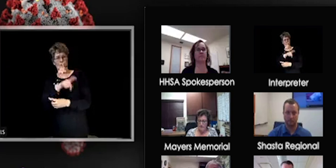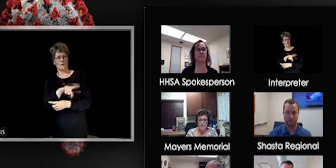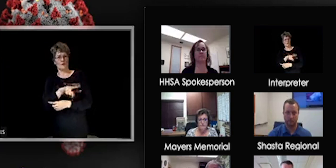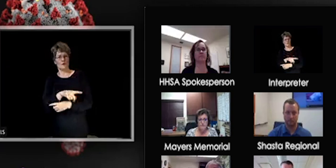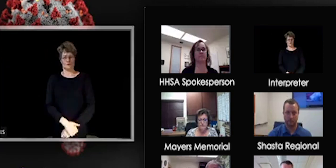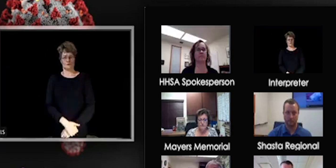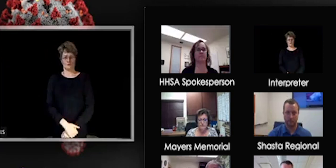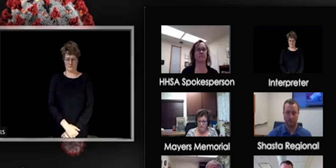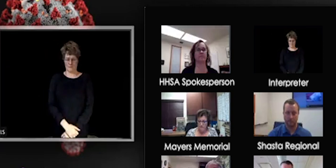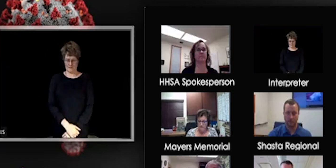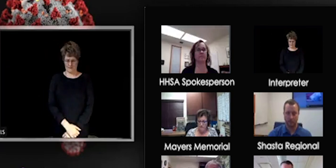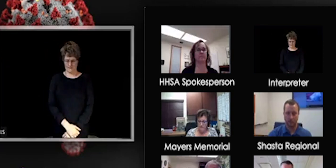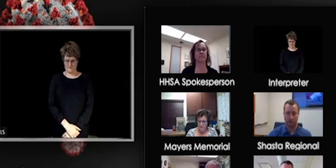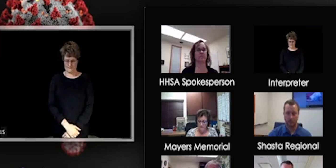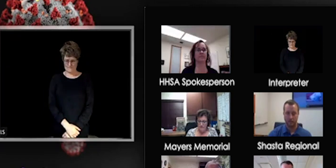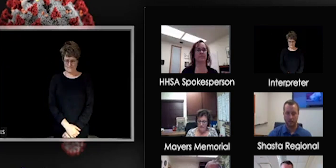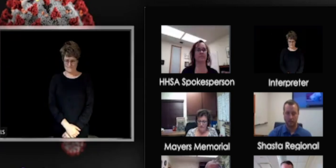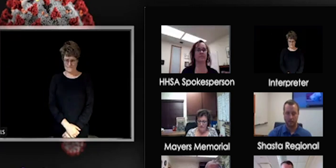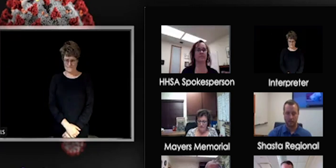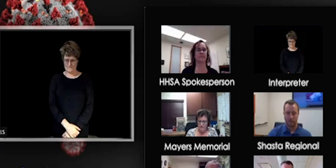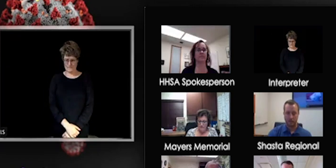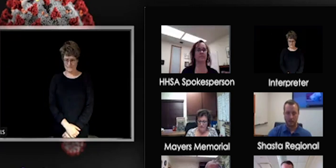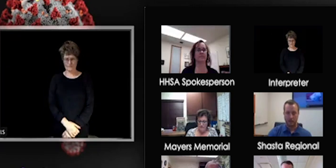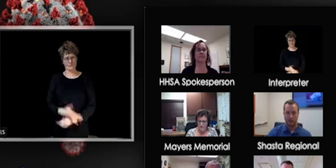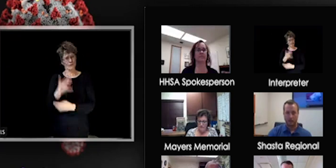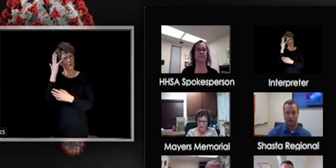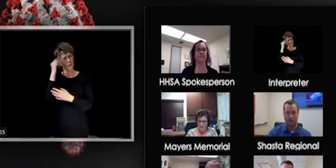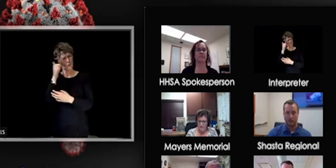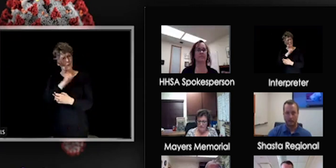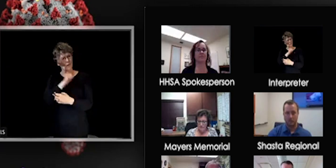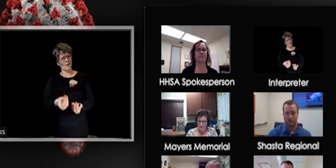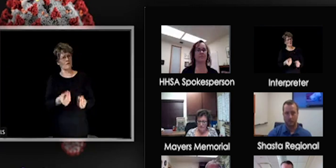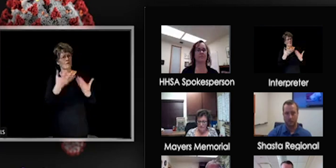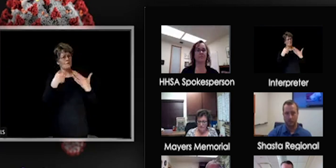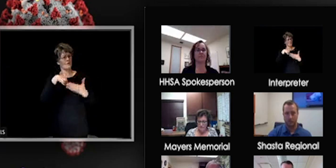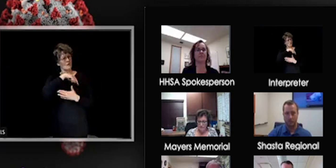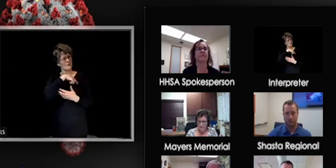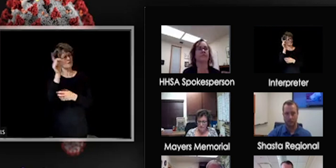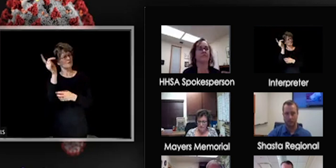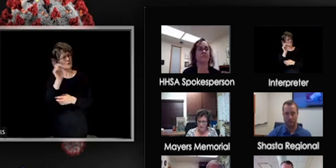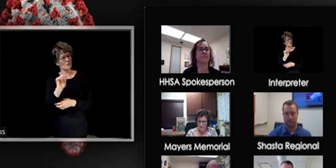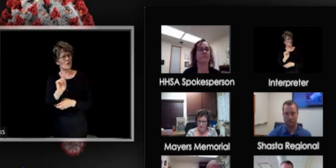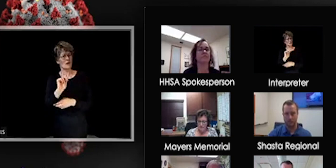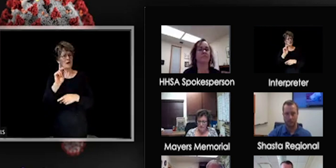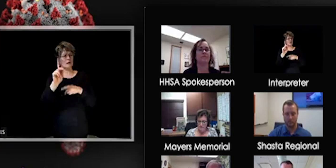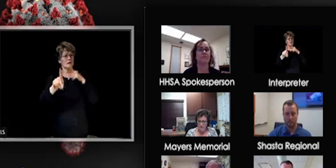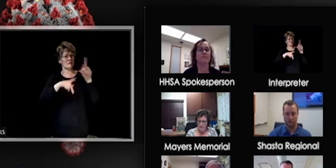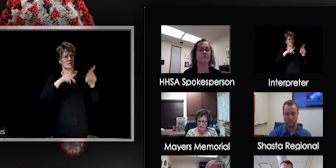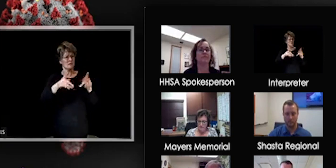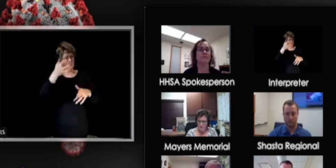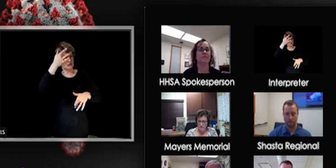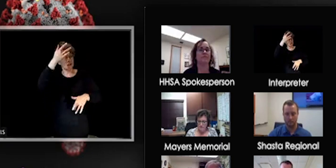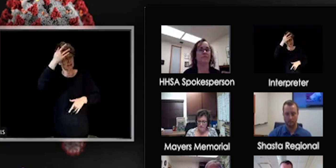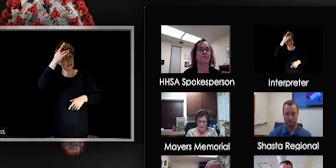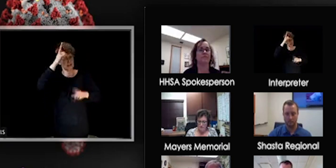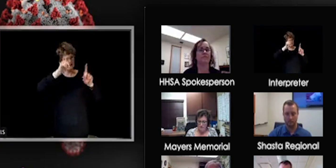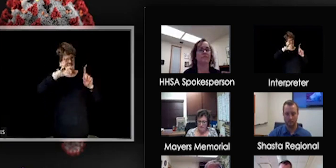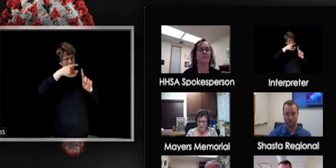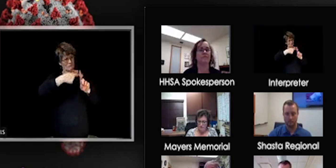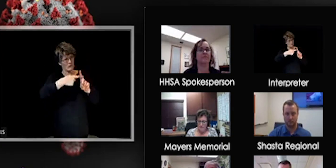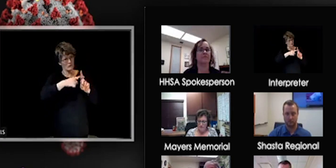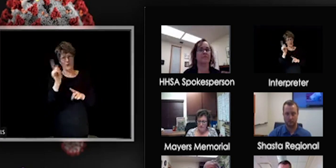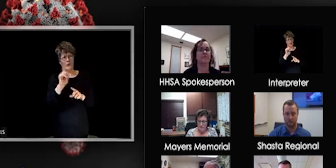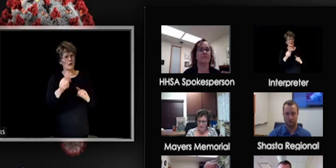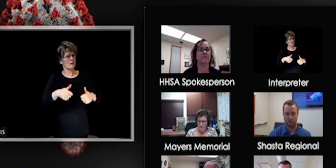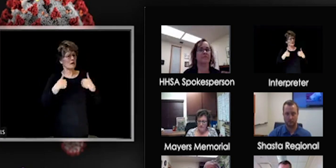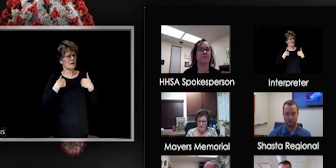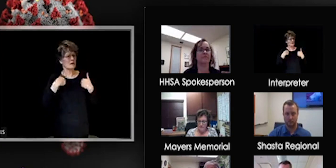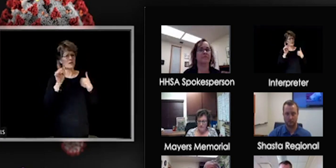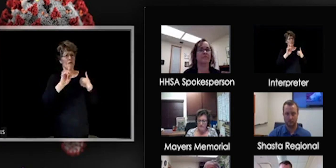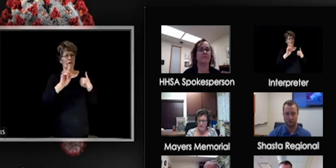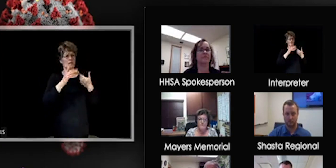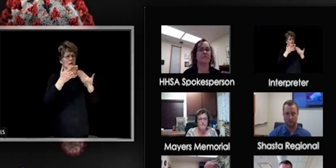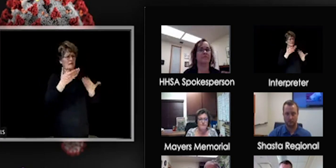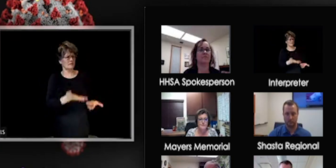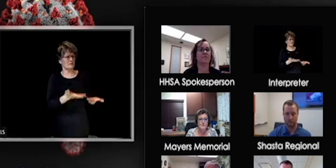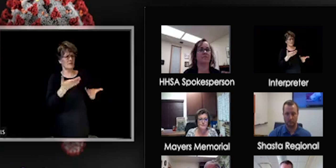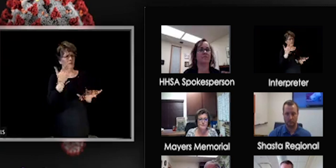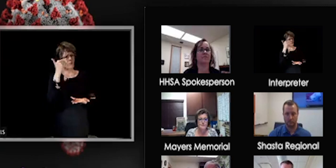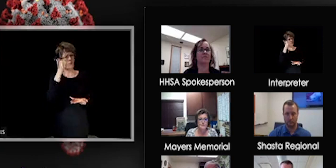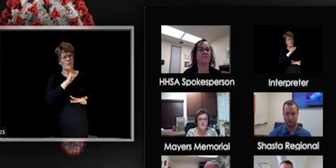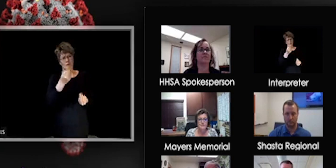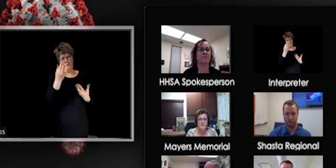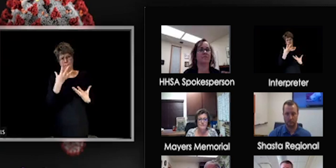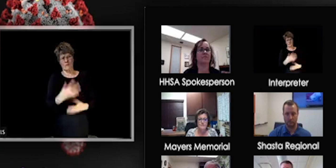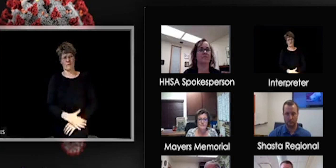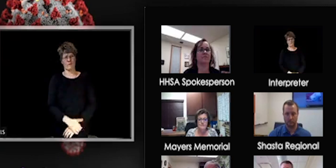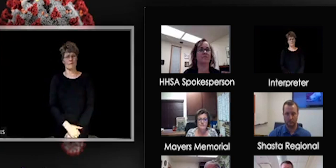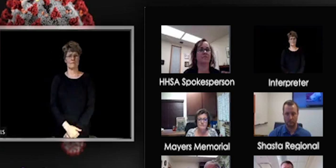about where the infected people have been in the community? If that’s even possible.